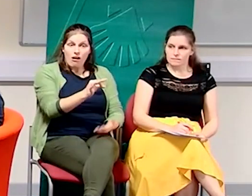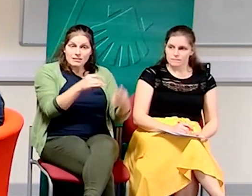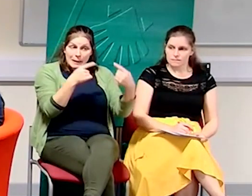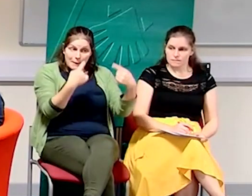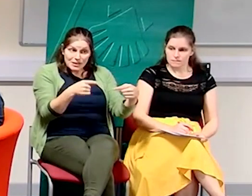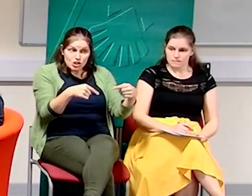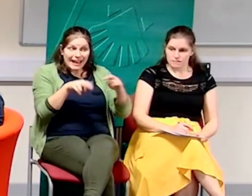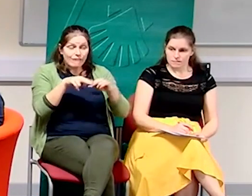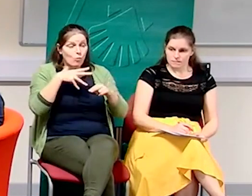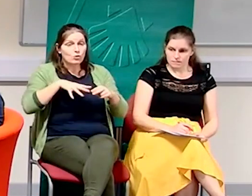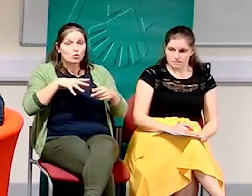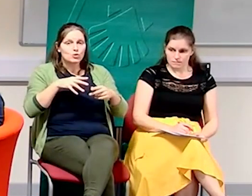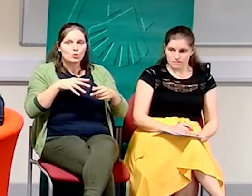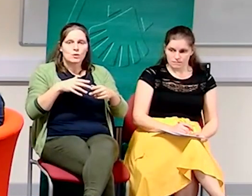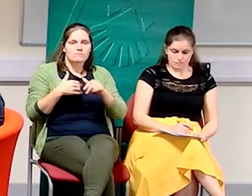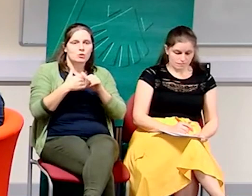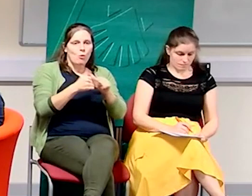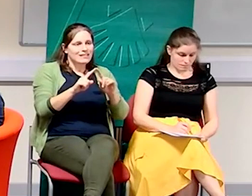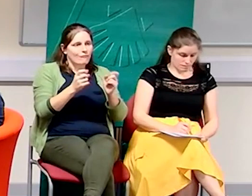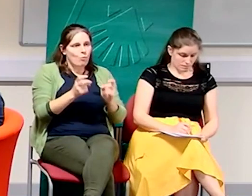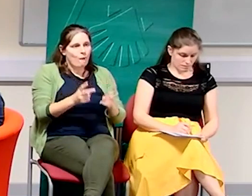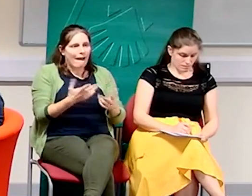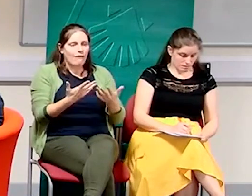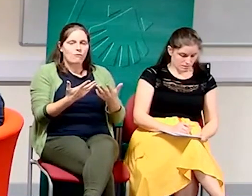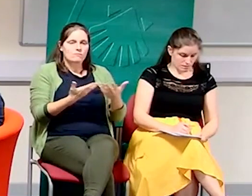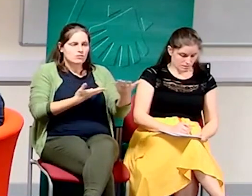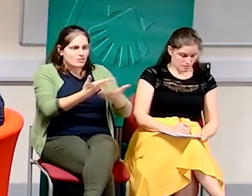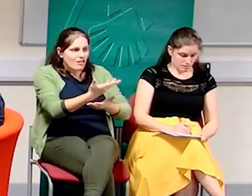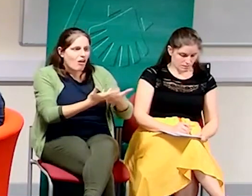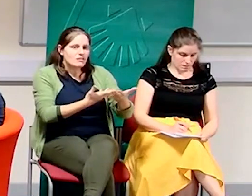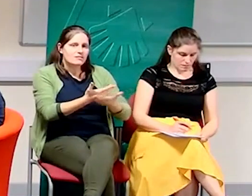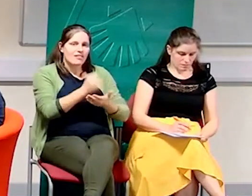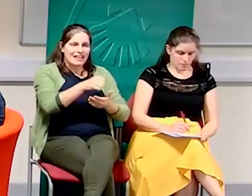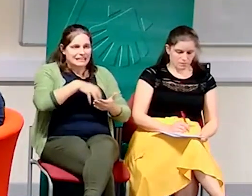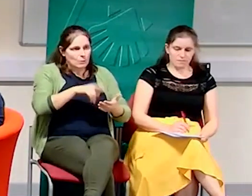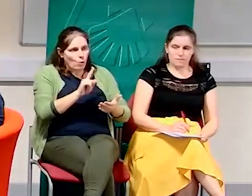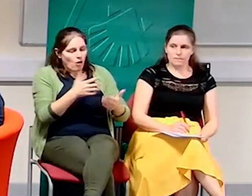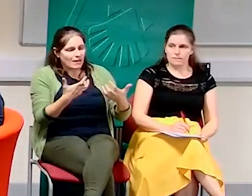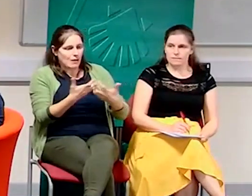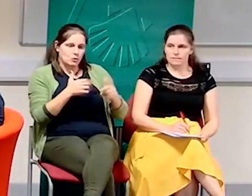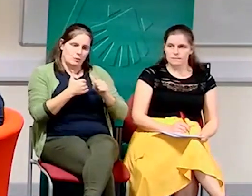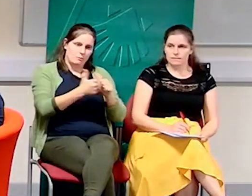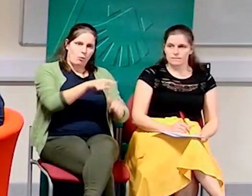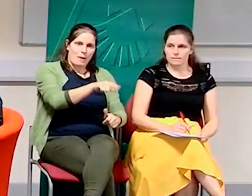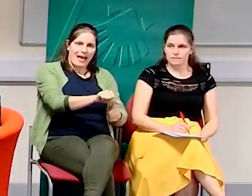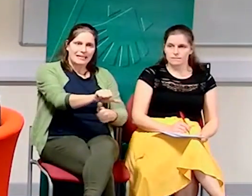in a way that uh may help them discuss this with them along the way I understand we all